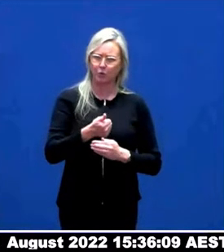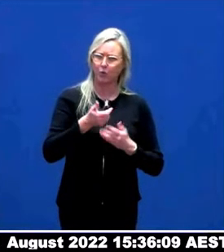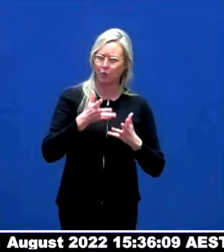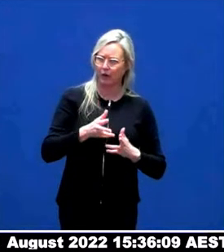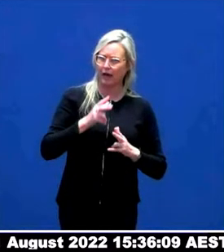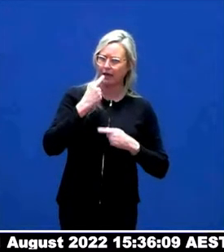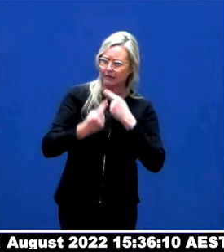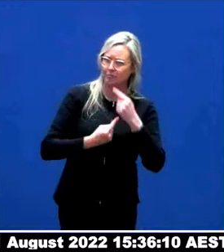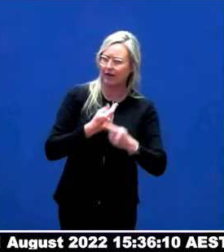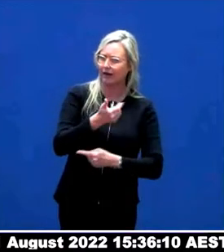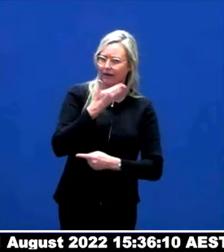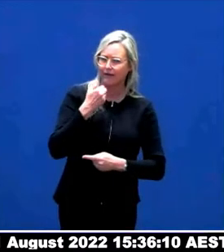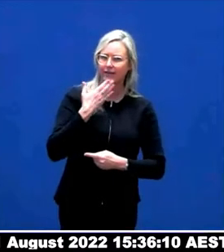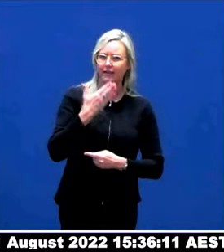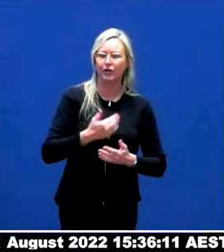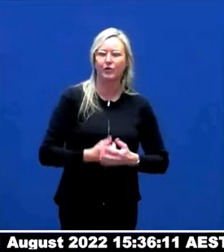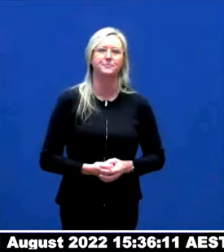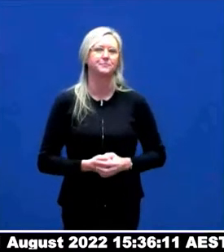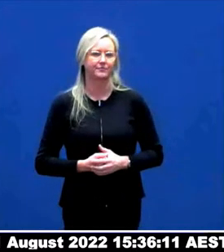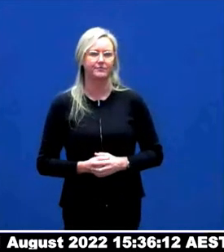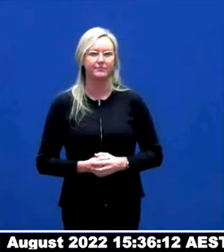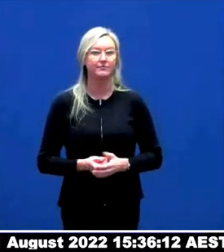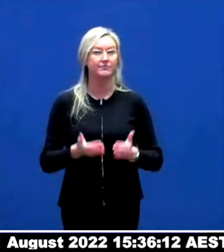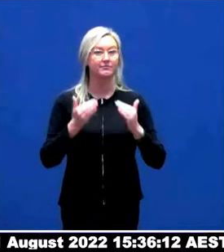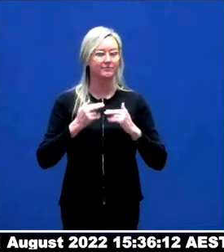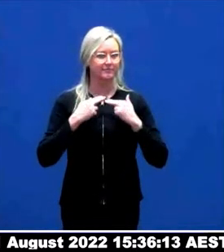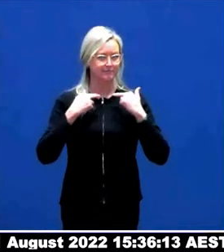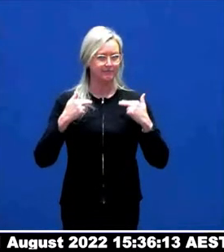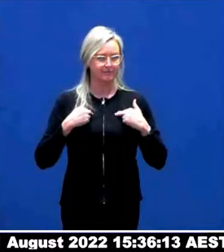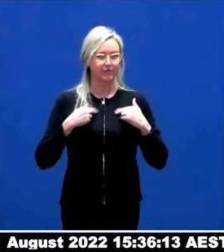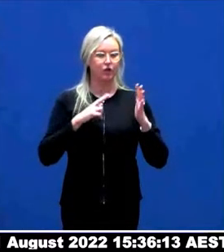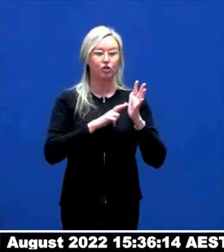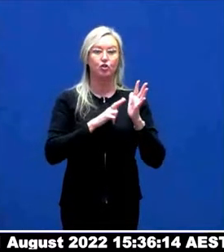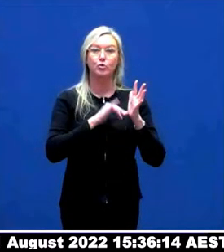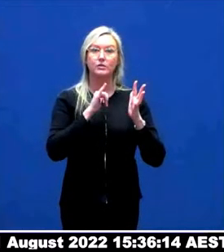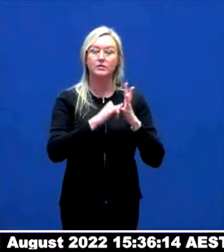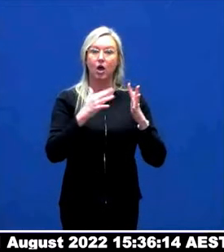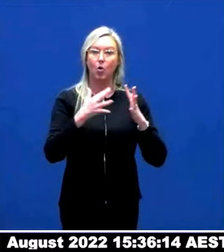So Commissioners, that completes the New South Wales part of the hearing and